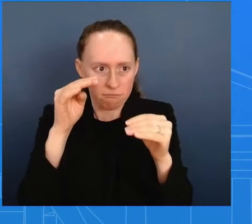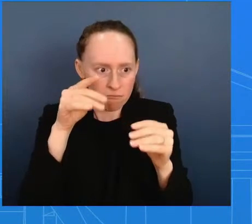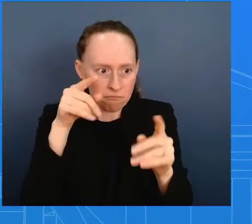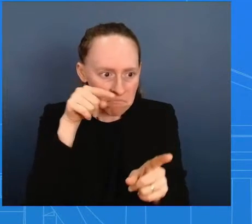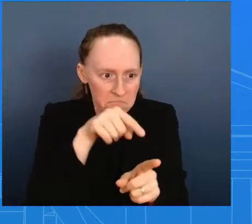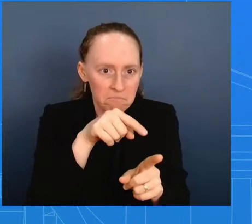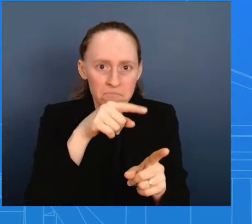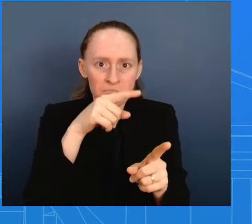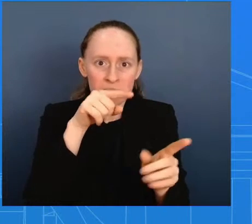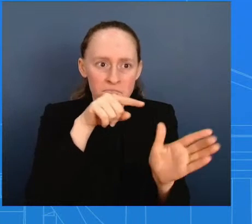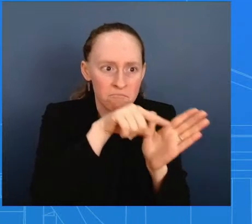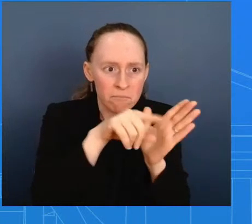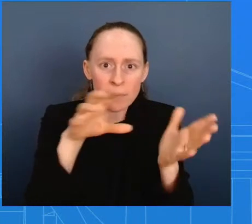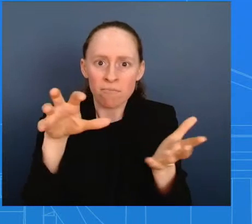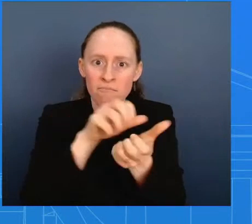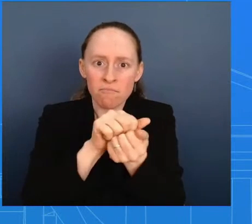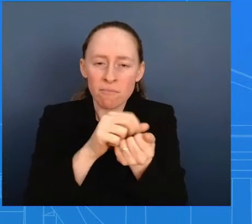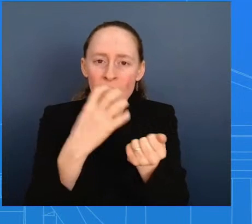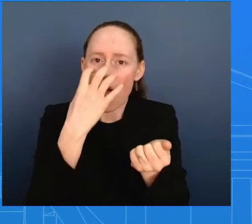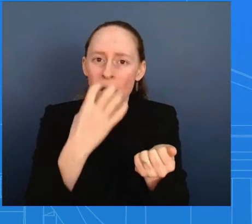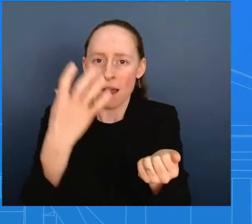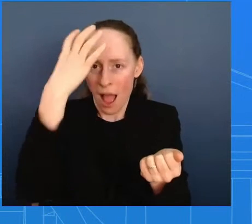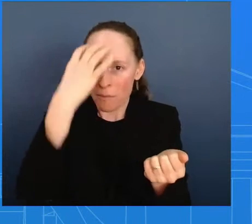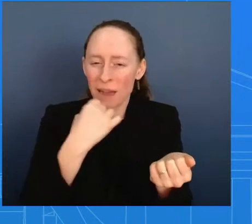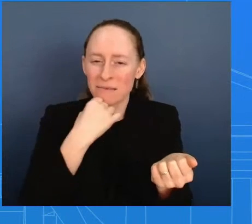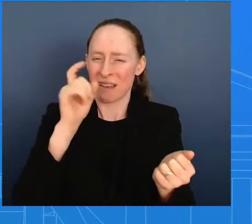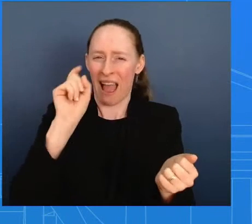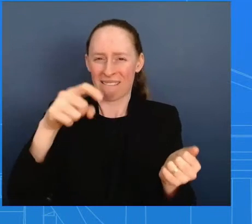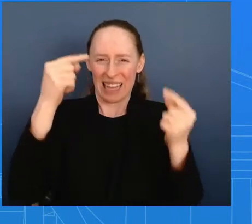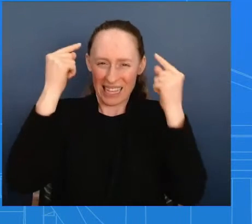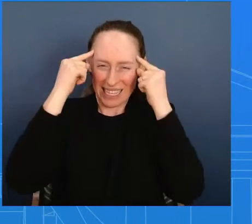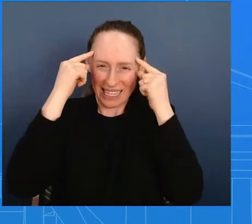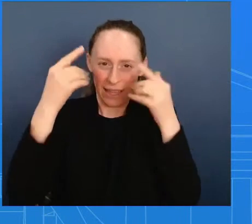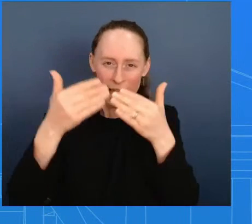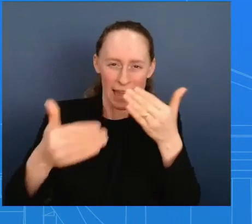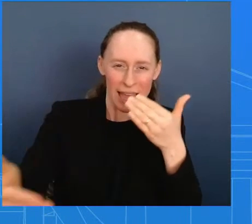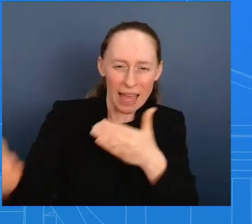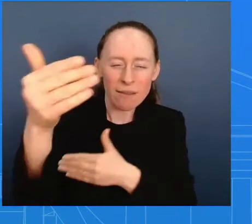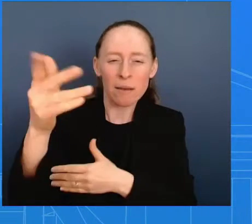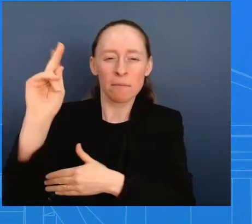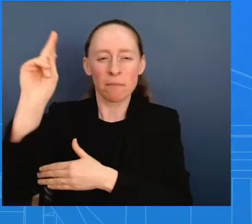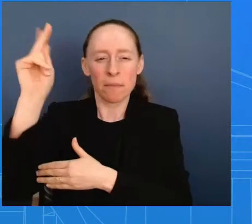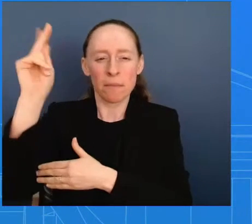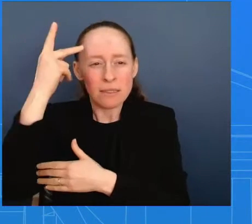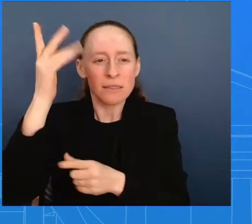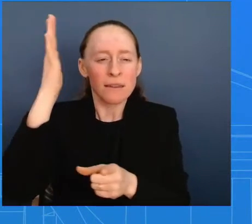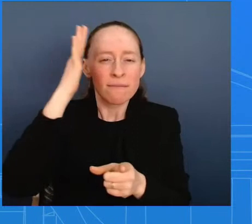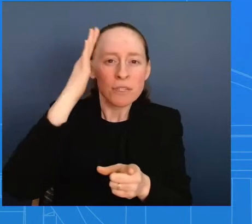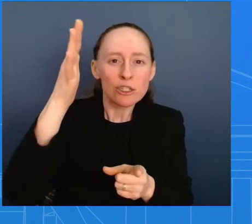How do we get to the common goal, the enduring defeat of Hamas? And that is going to require military pressure, yes.